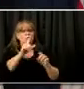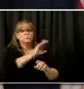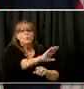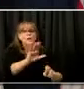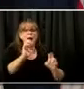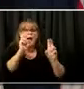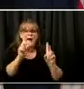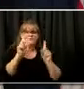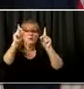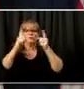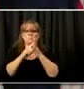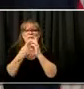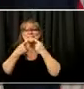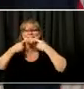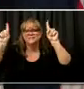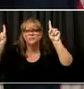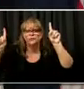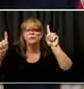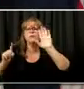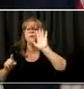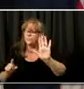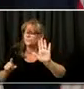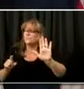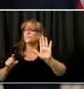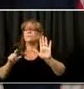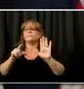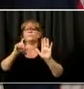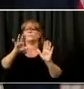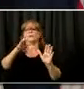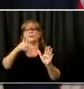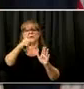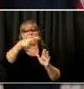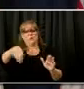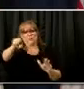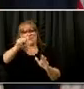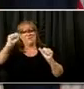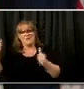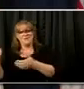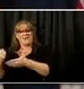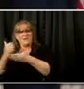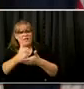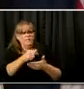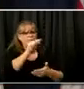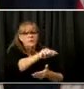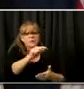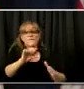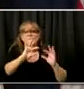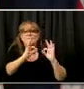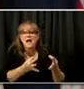your parents if you're an employer please consider ways that you can encourage flexibilities for your